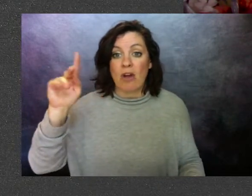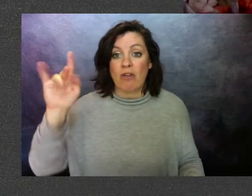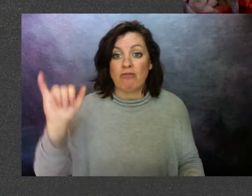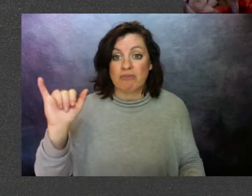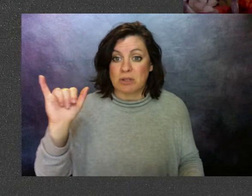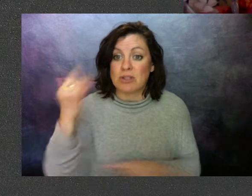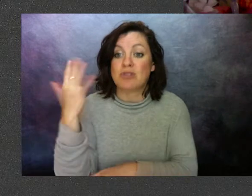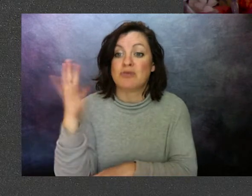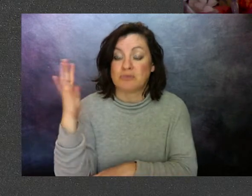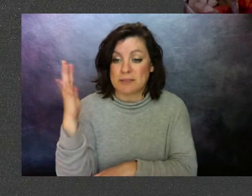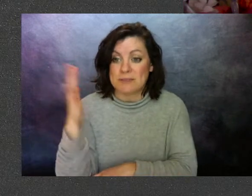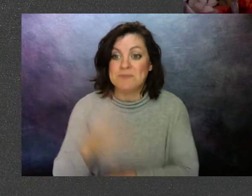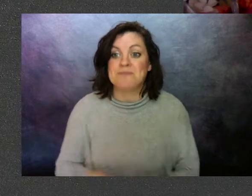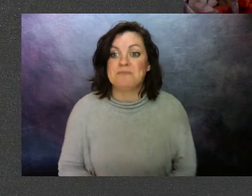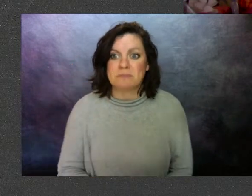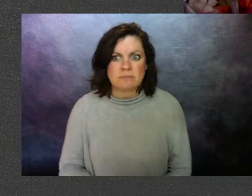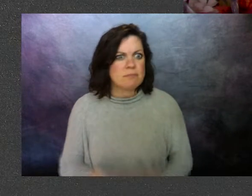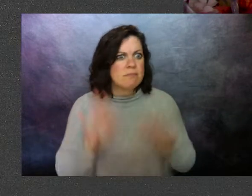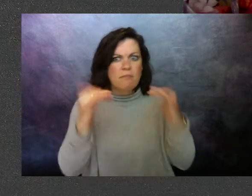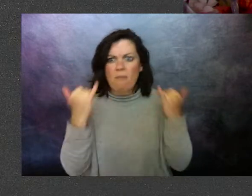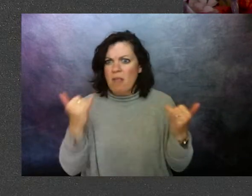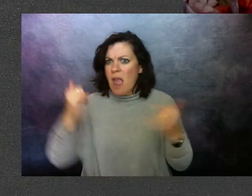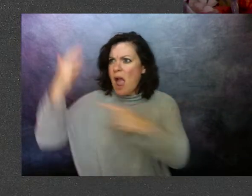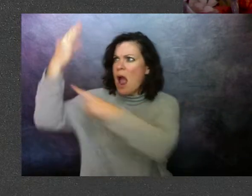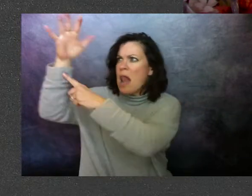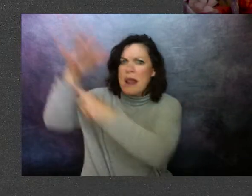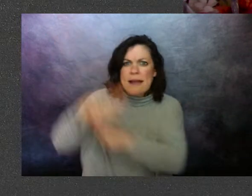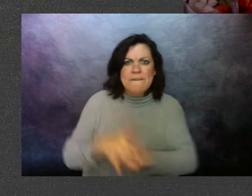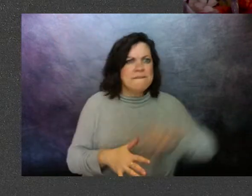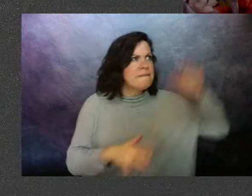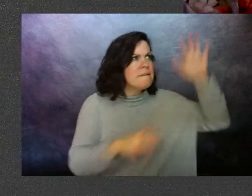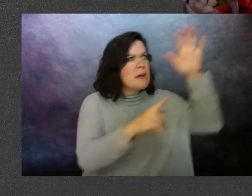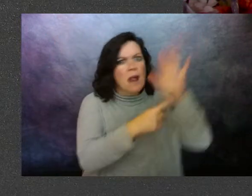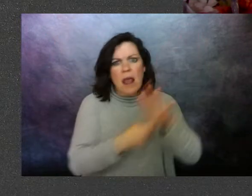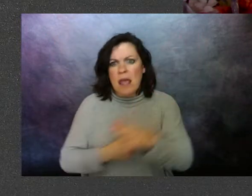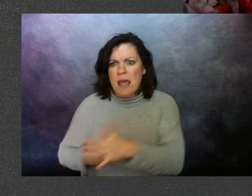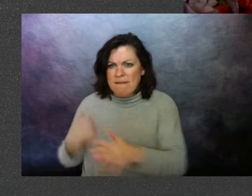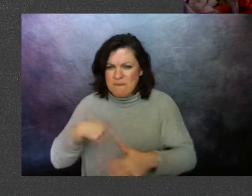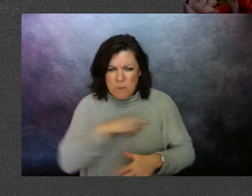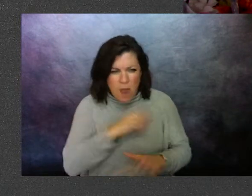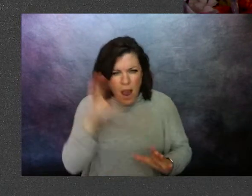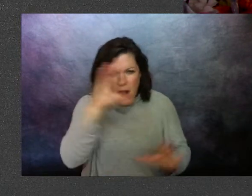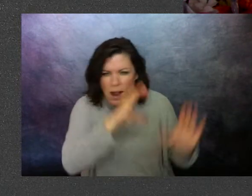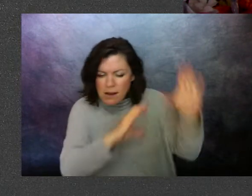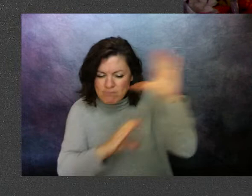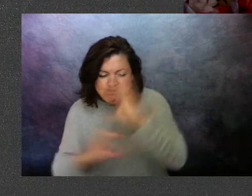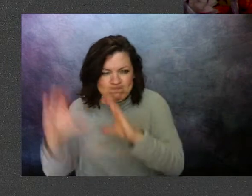We're going on a leaf hunt, we're going right away. Let's find colorful leaves, it's a wonderful day.